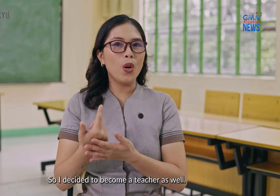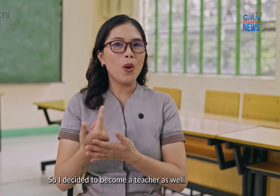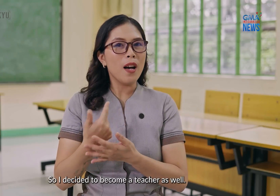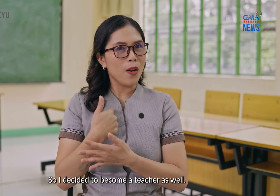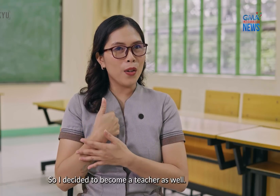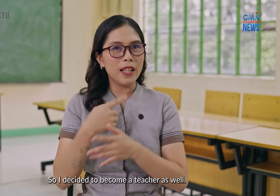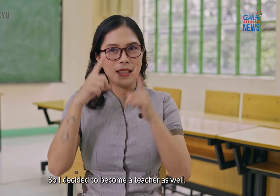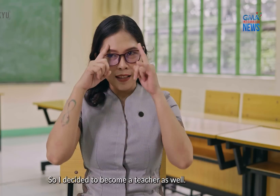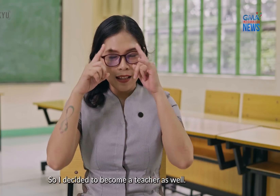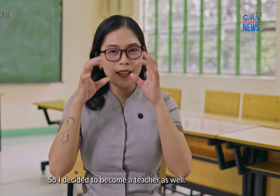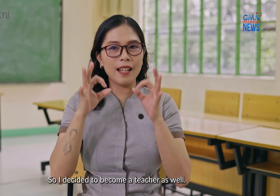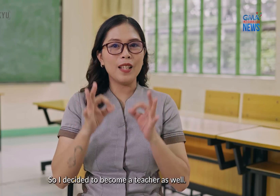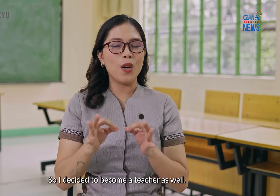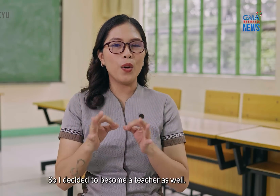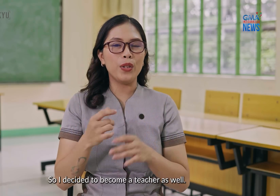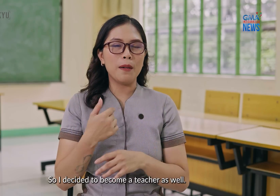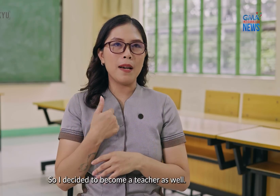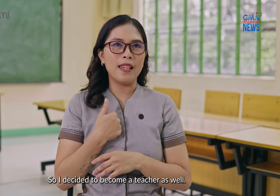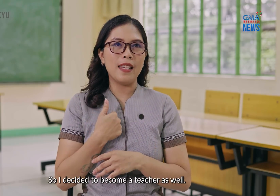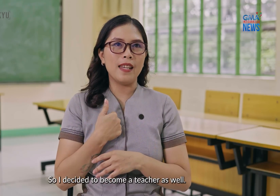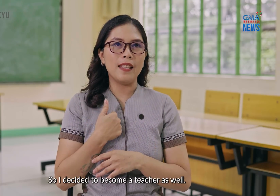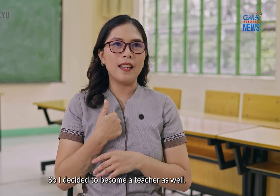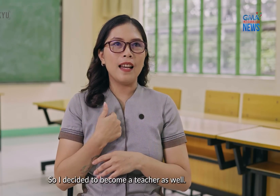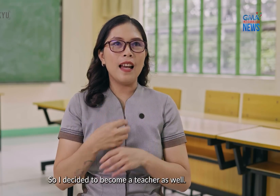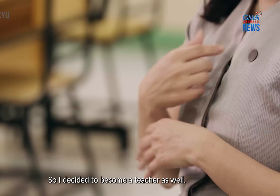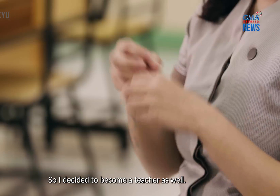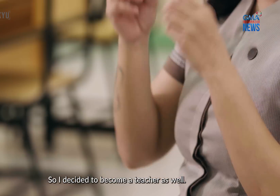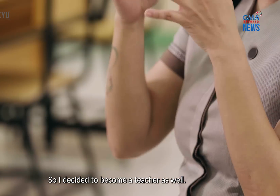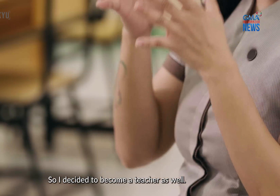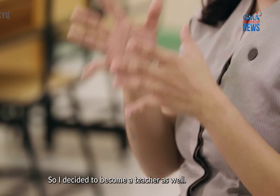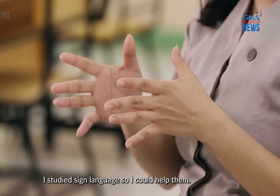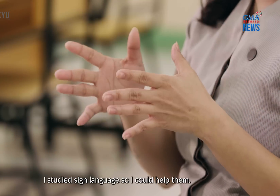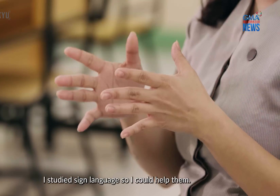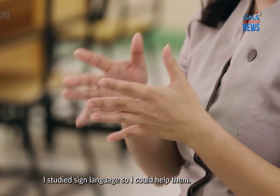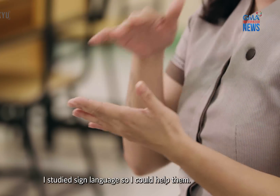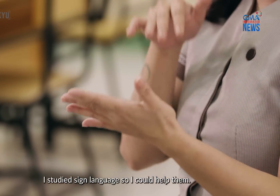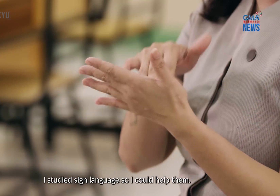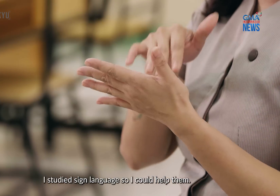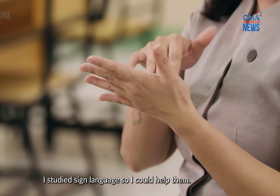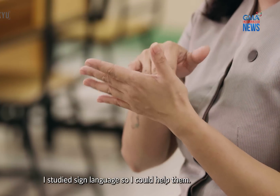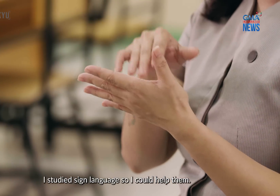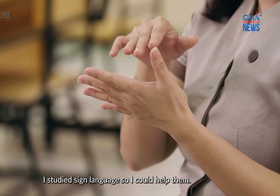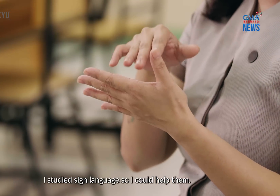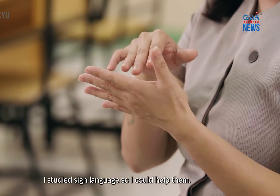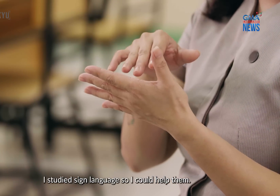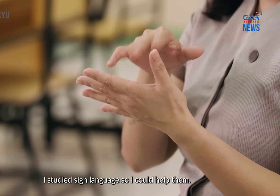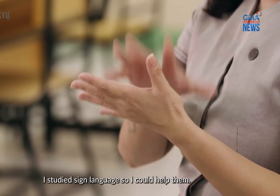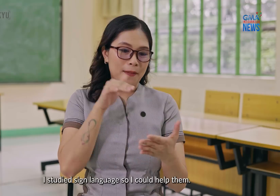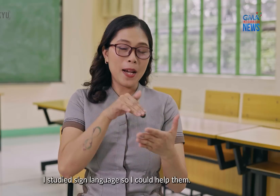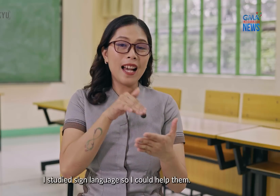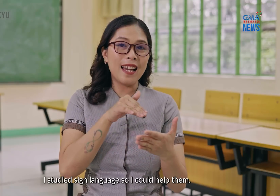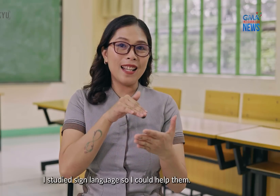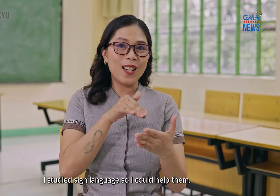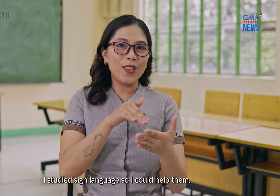to become a teacher for the Deaf. I realized that there are so many Deaf people who need help.